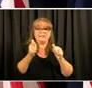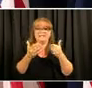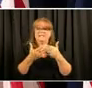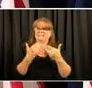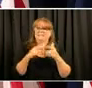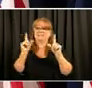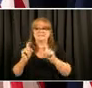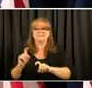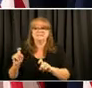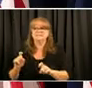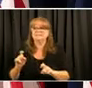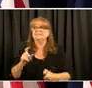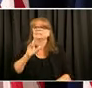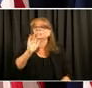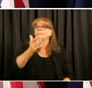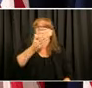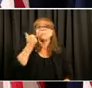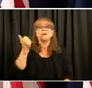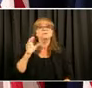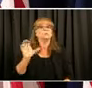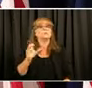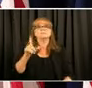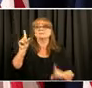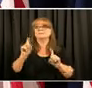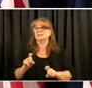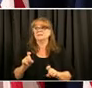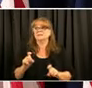everything gets back to normal because the better visibility we have i have a few questions from